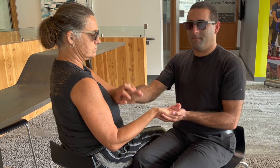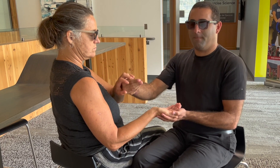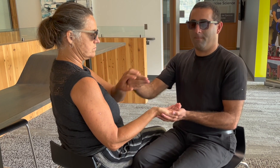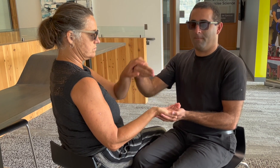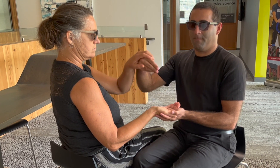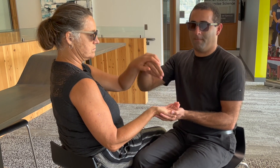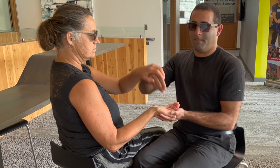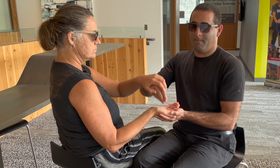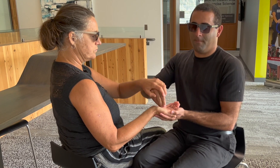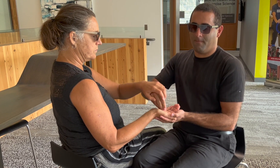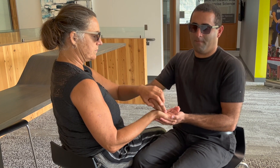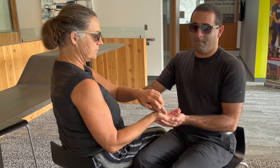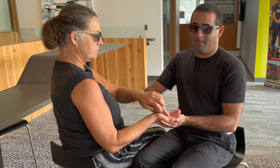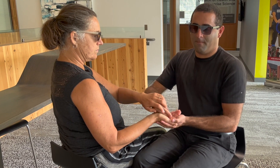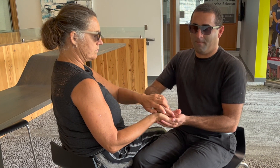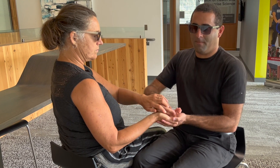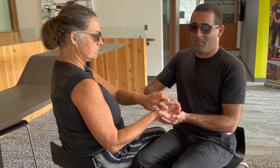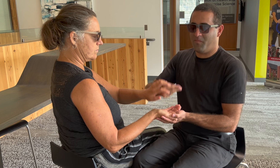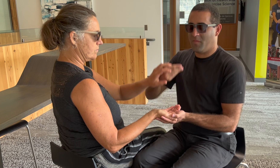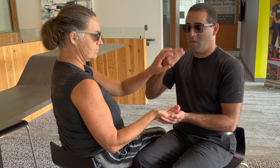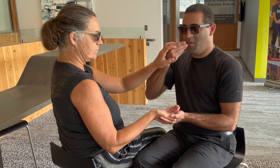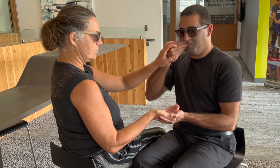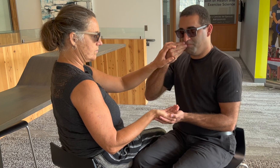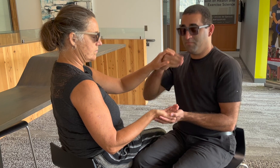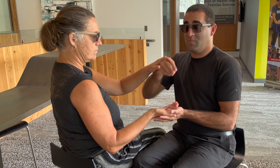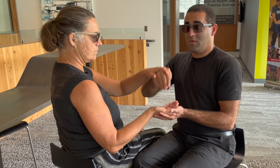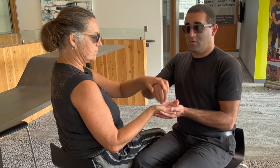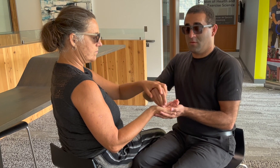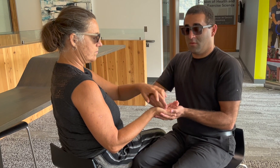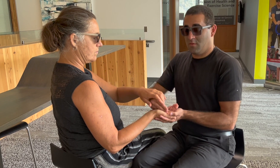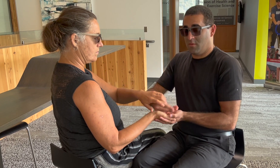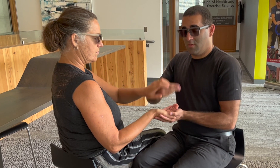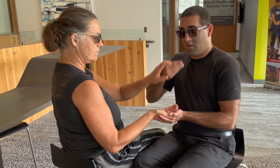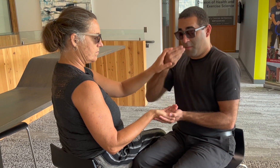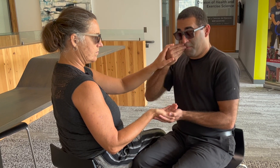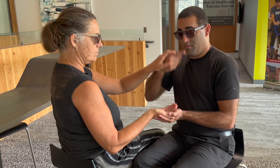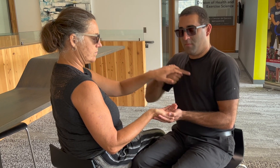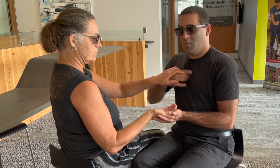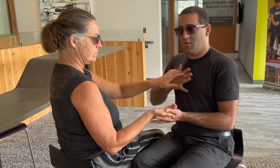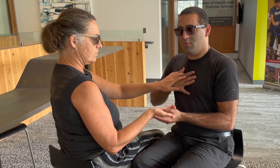The squeezing motion I make on the receiver's shoulder indicates my enjoyment of the taste.